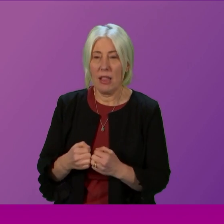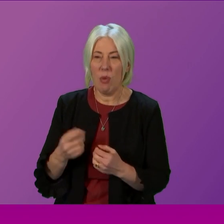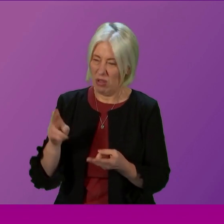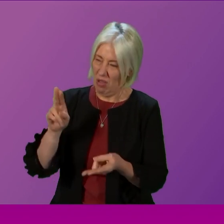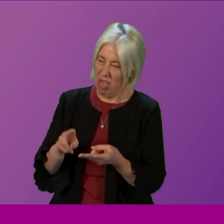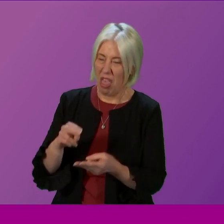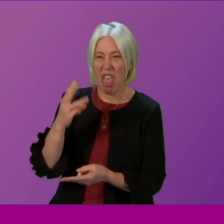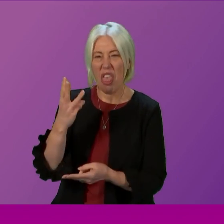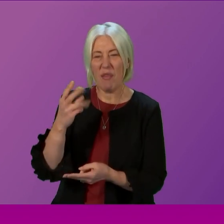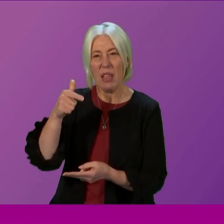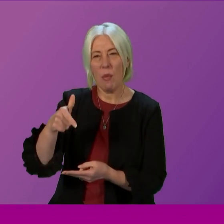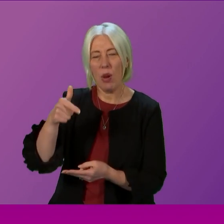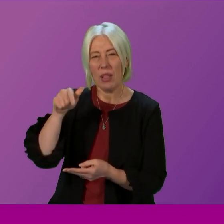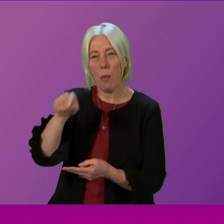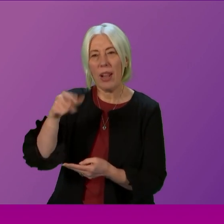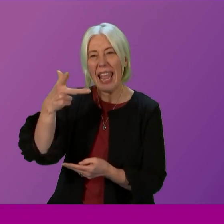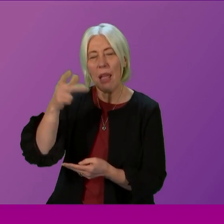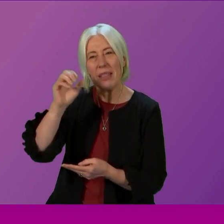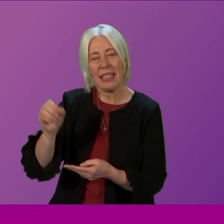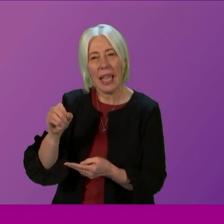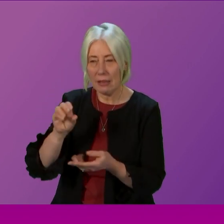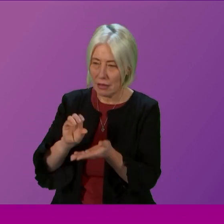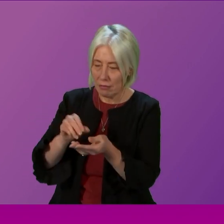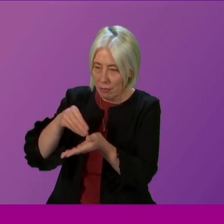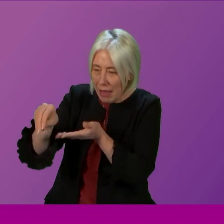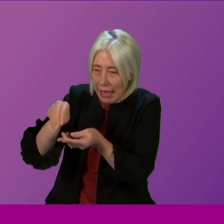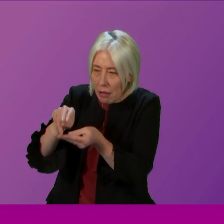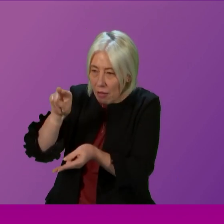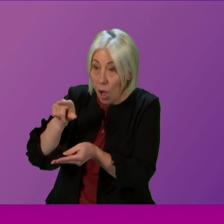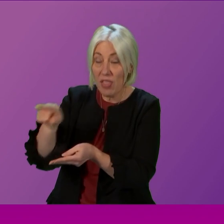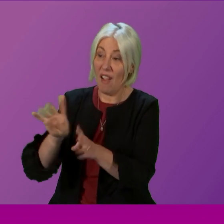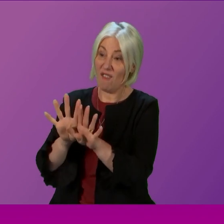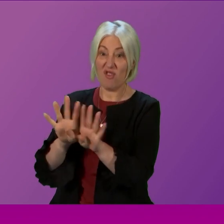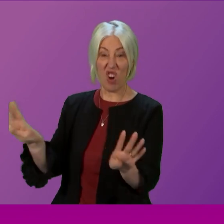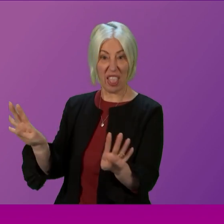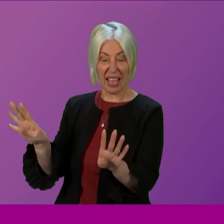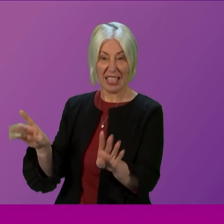3.8 per cent pay increase to front-line workers when inflation is running at 9 per